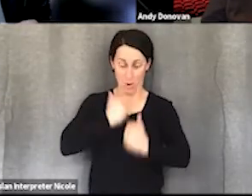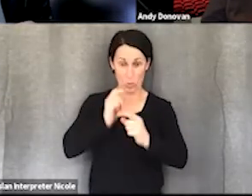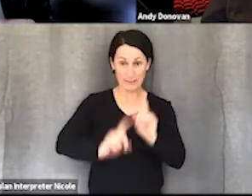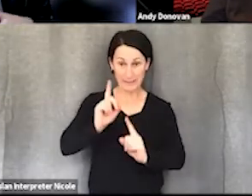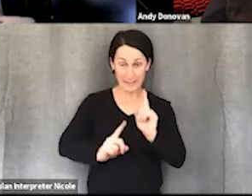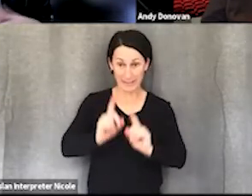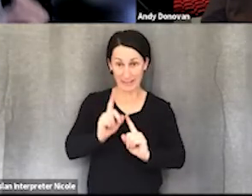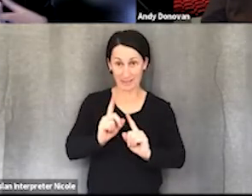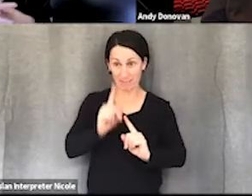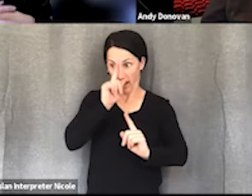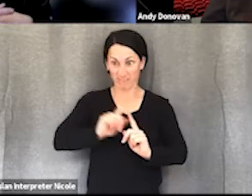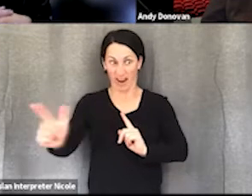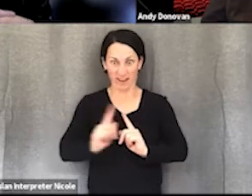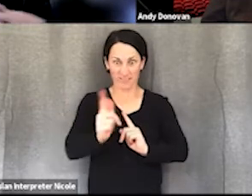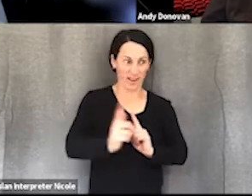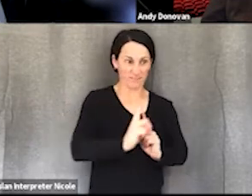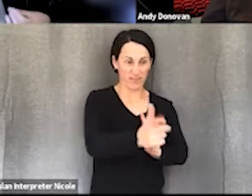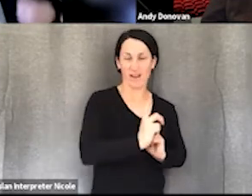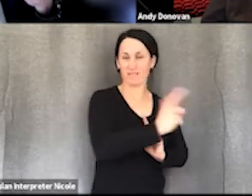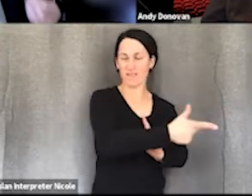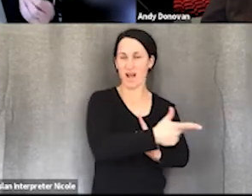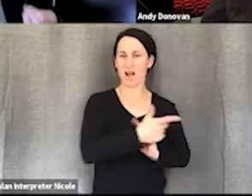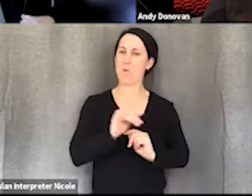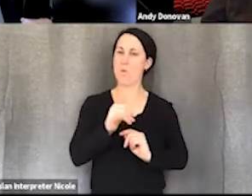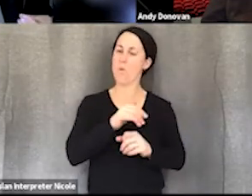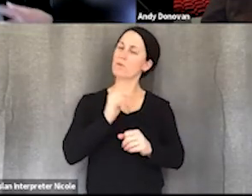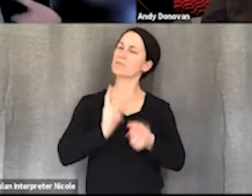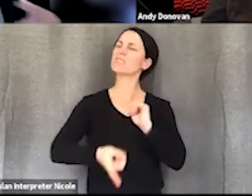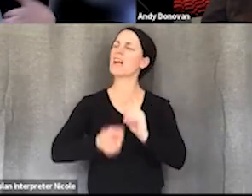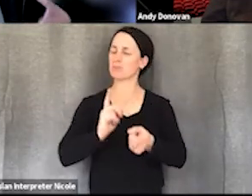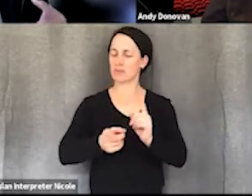cities, people mean their city, generally. Sometimes they are talking the about their lock suburb, but generally they think if